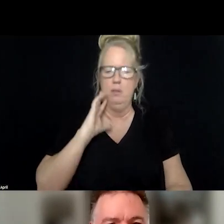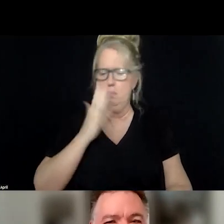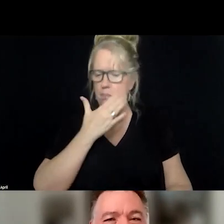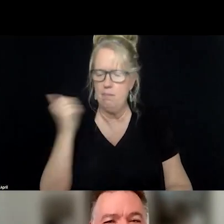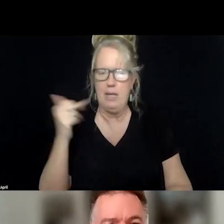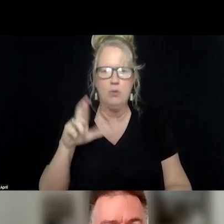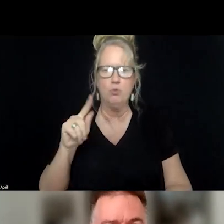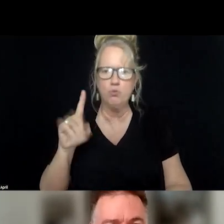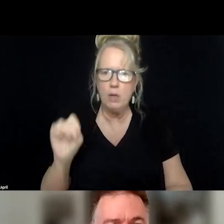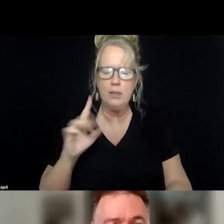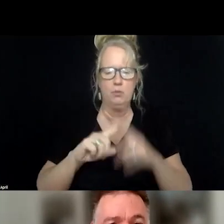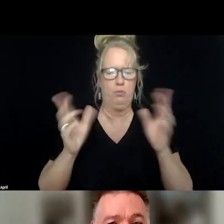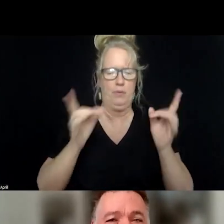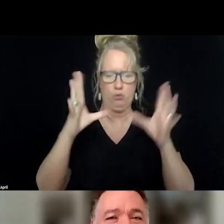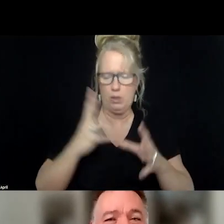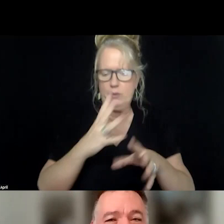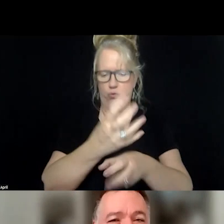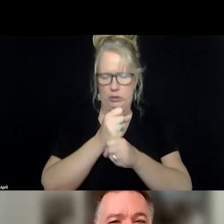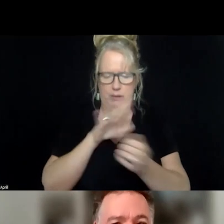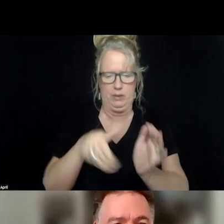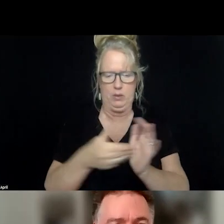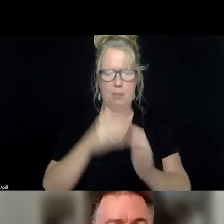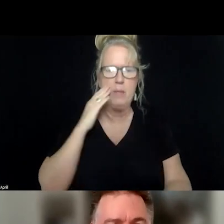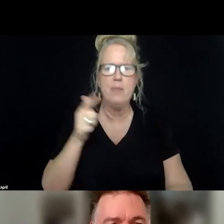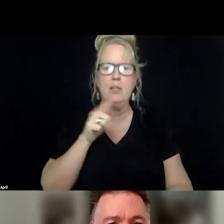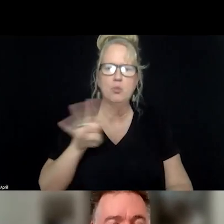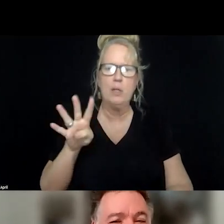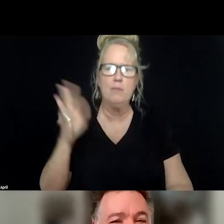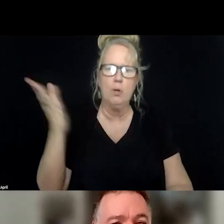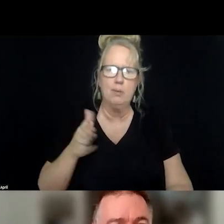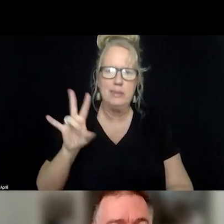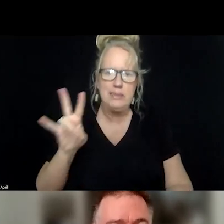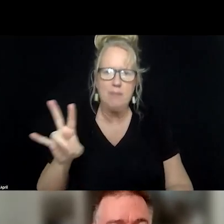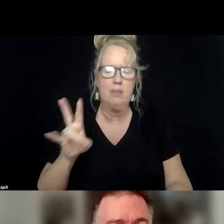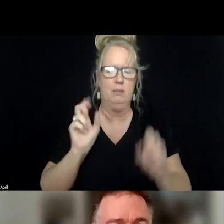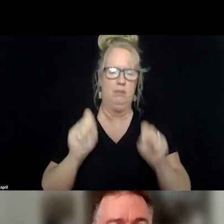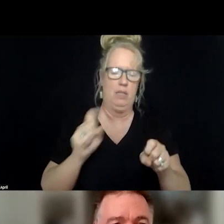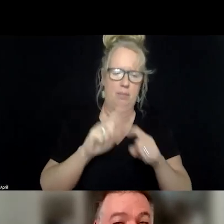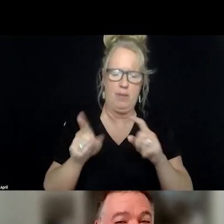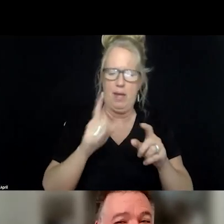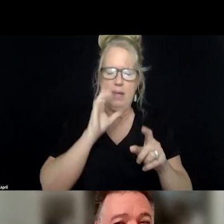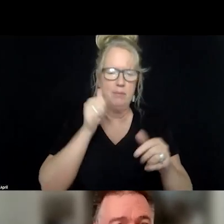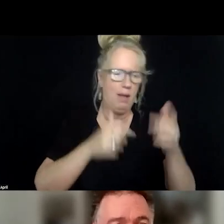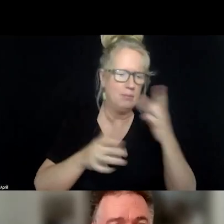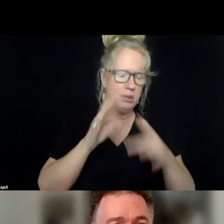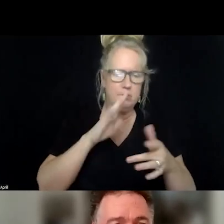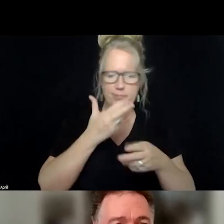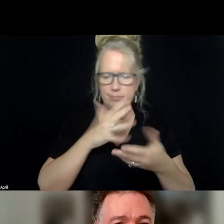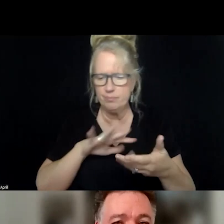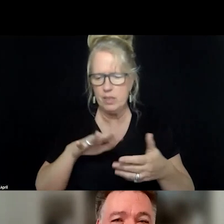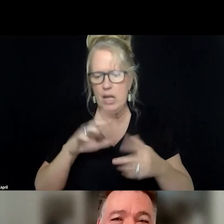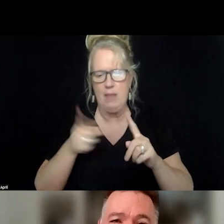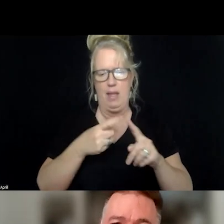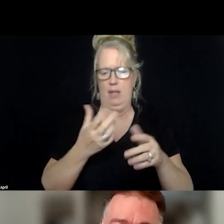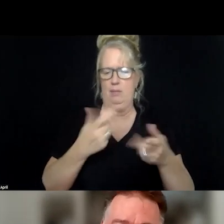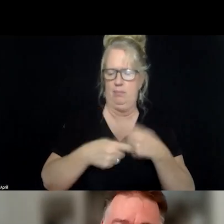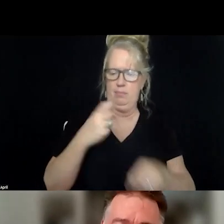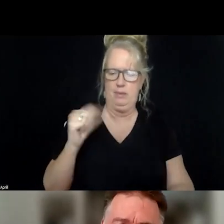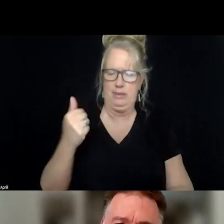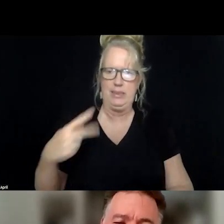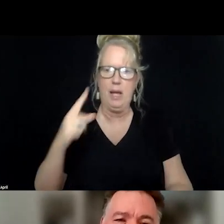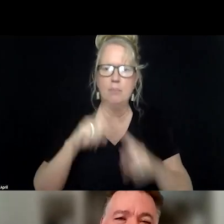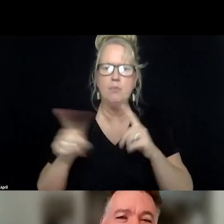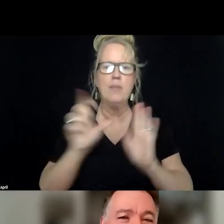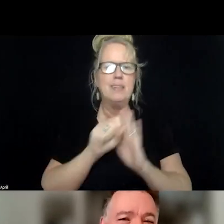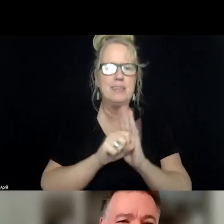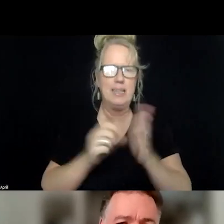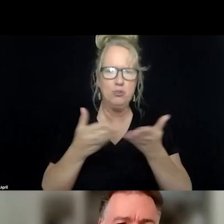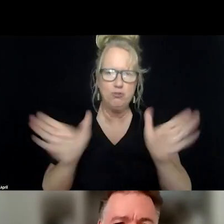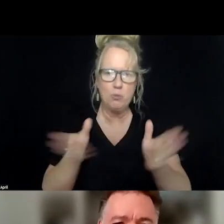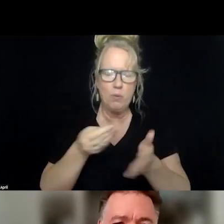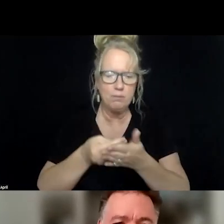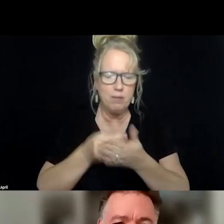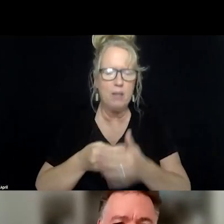THE ONLY WAY THAT YOU CAN COVER THAT IS GENERAL FUNDS AND SAMHSA